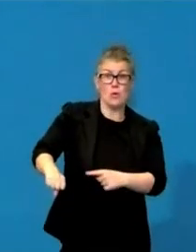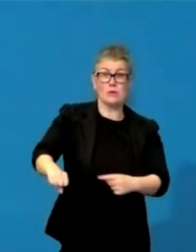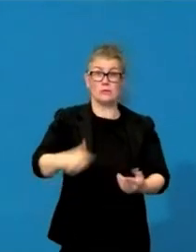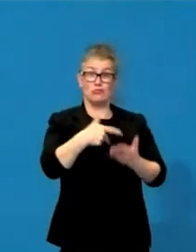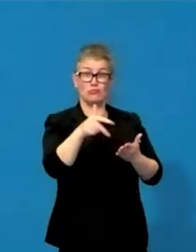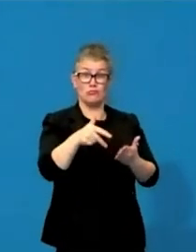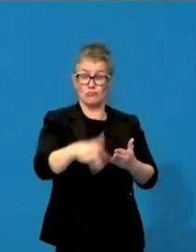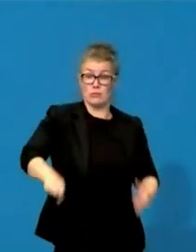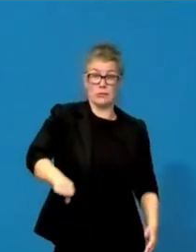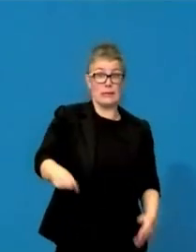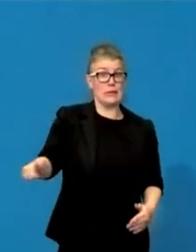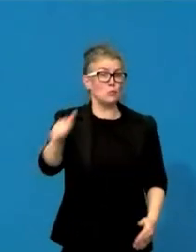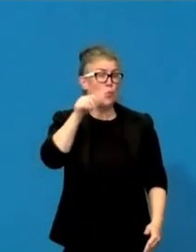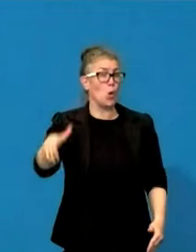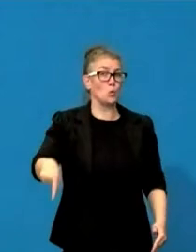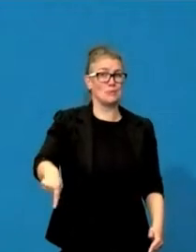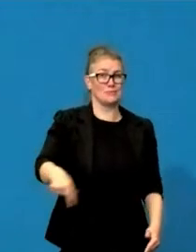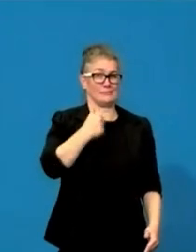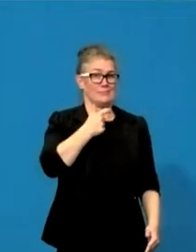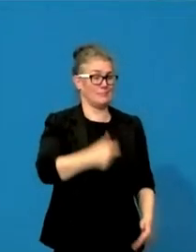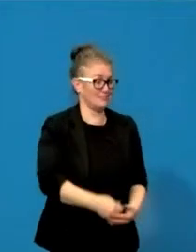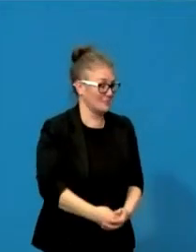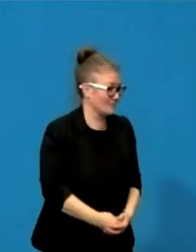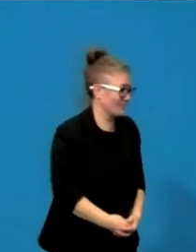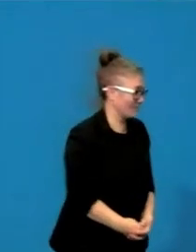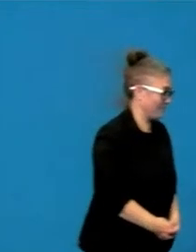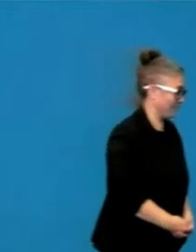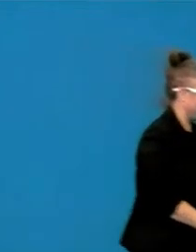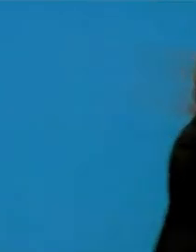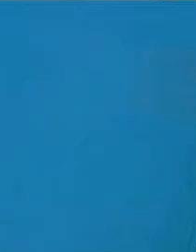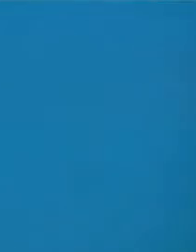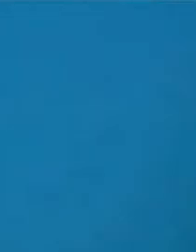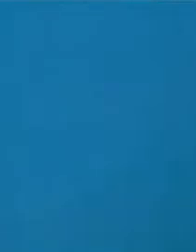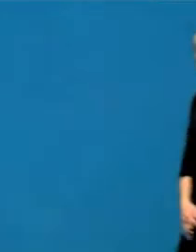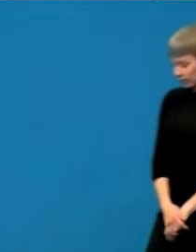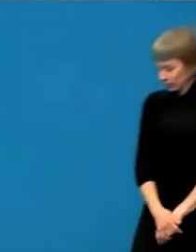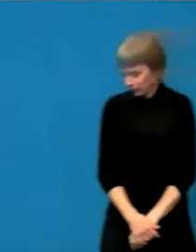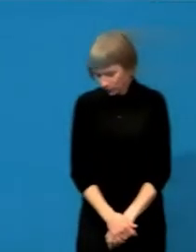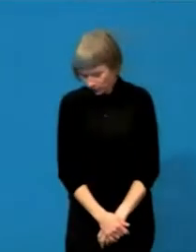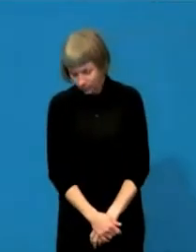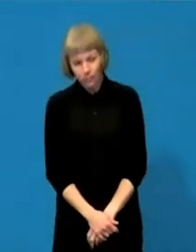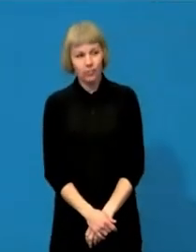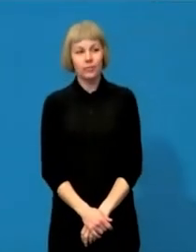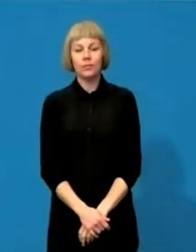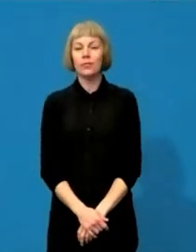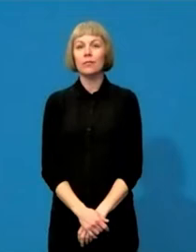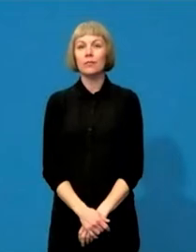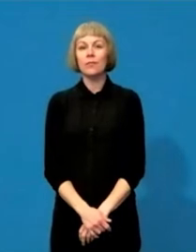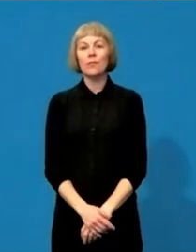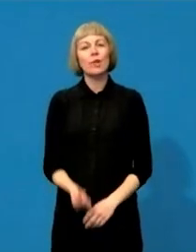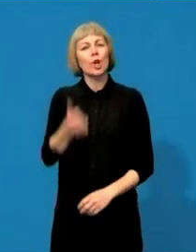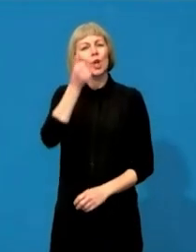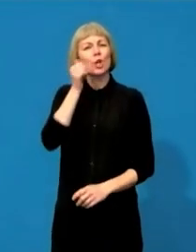And because we were talking earlier about, you know, family breeze in now